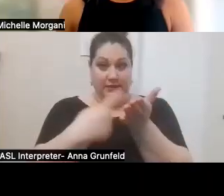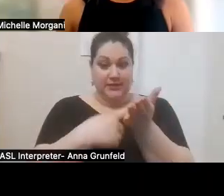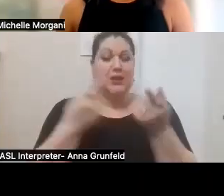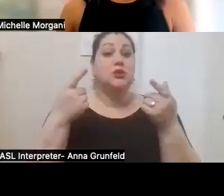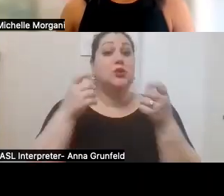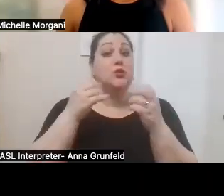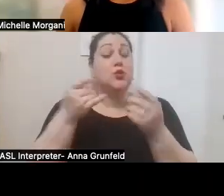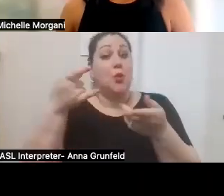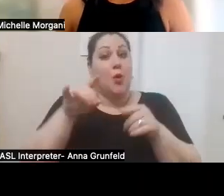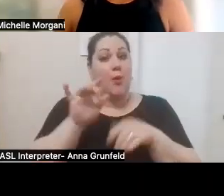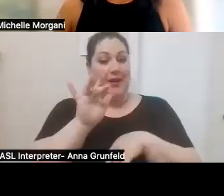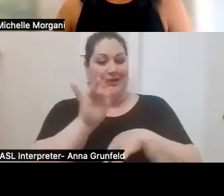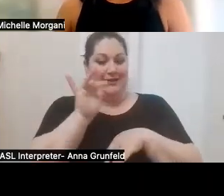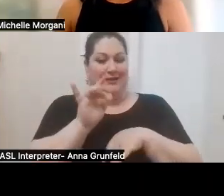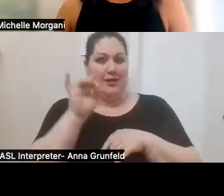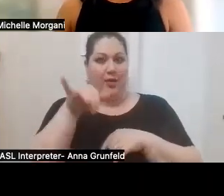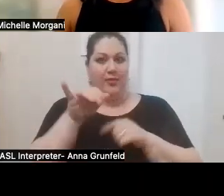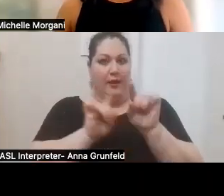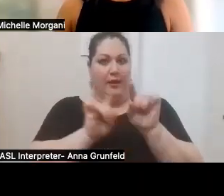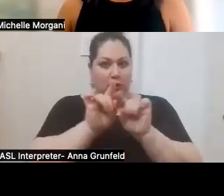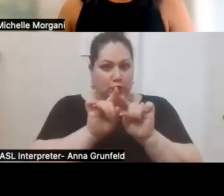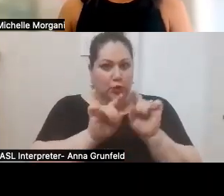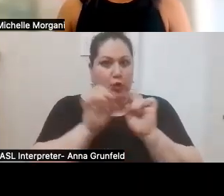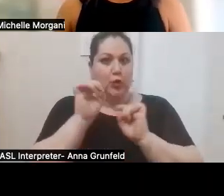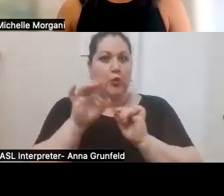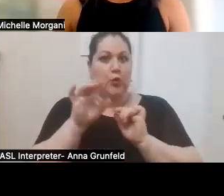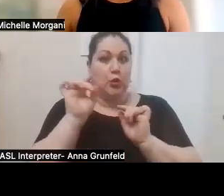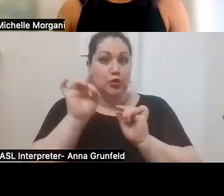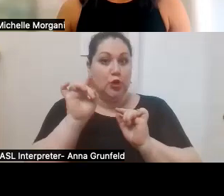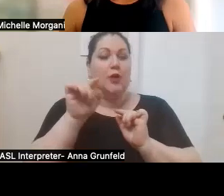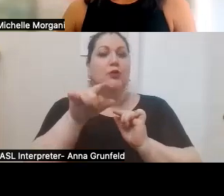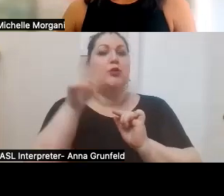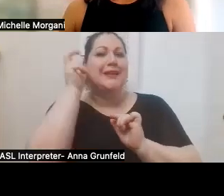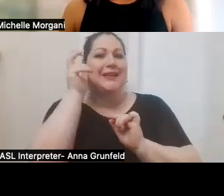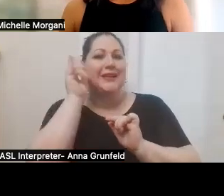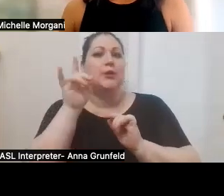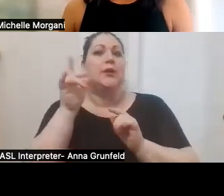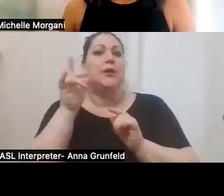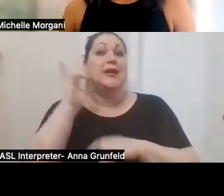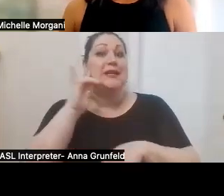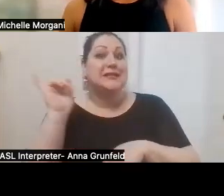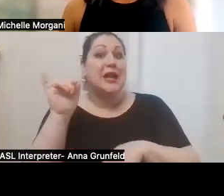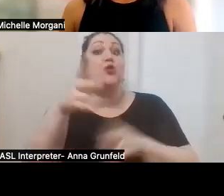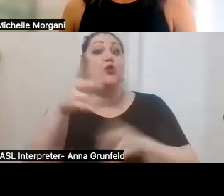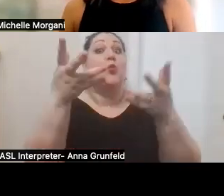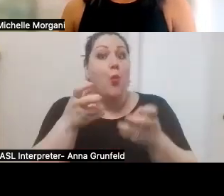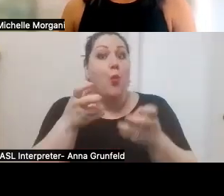you're hearing the actual sound that you want to hear as opposed to the sound that's coming after what you want to hear.